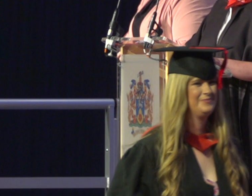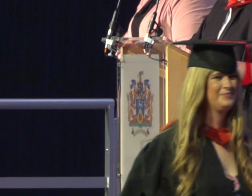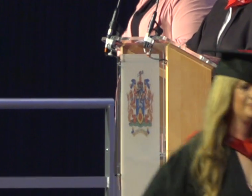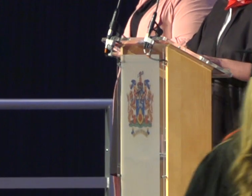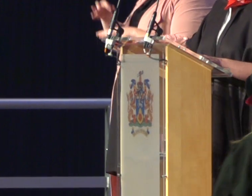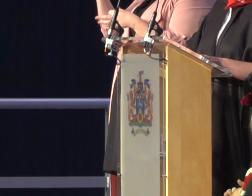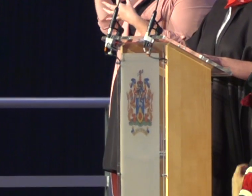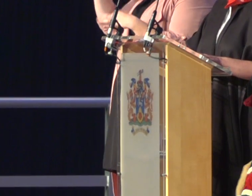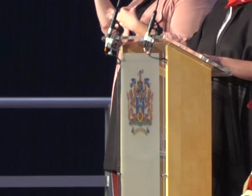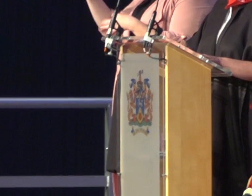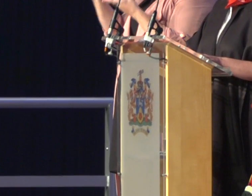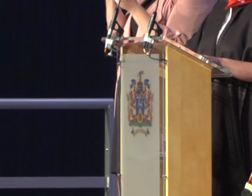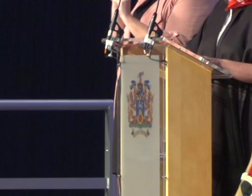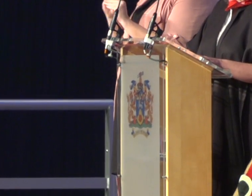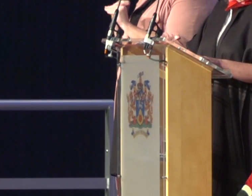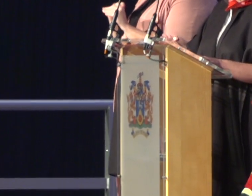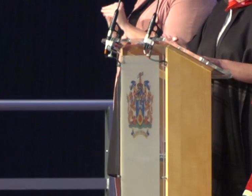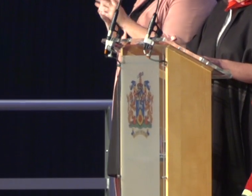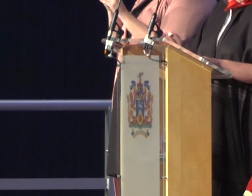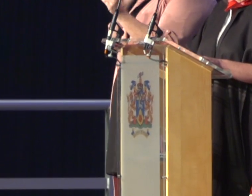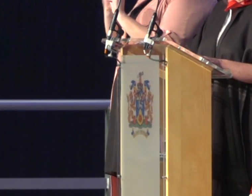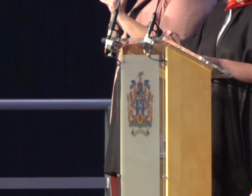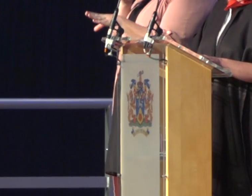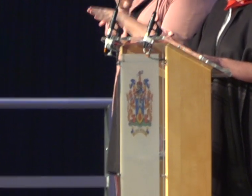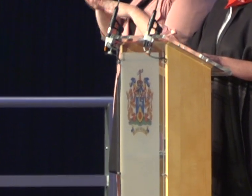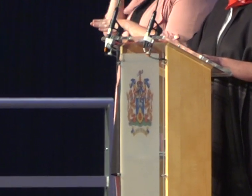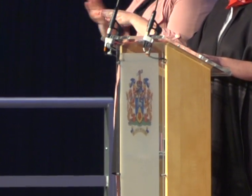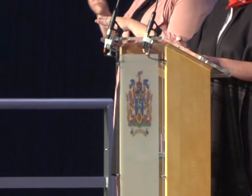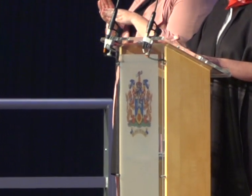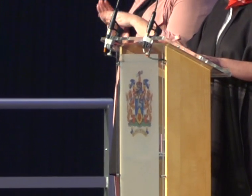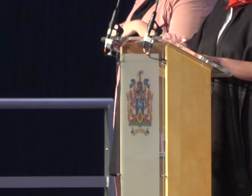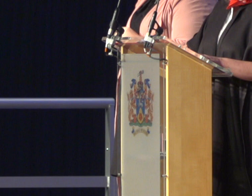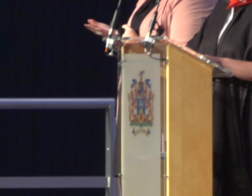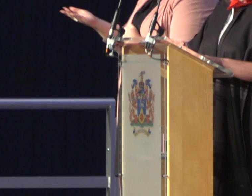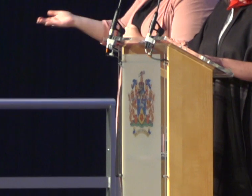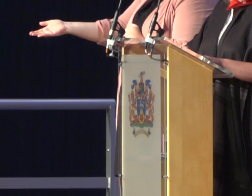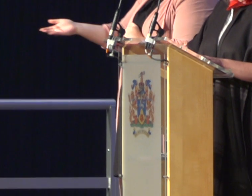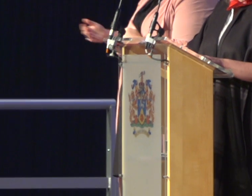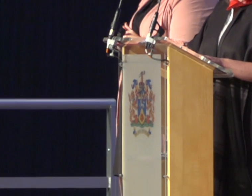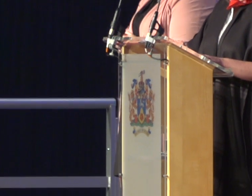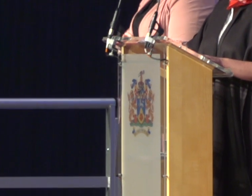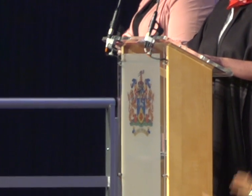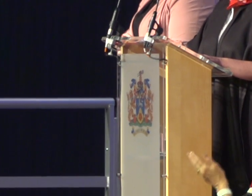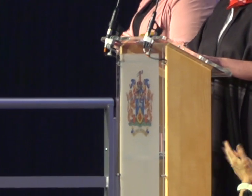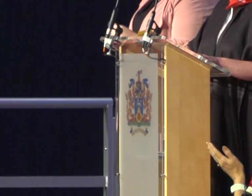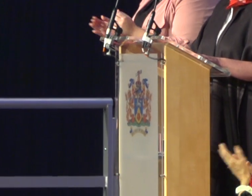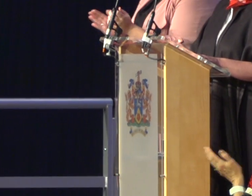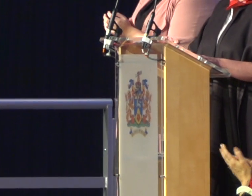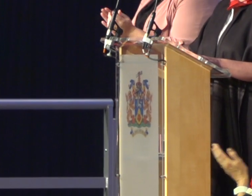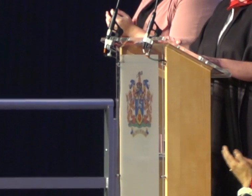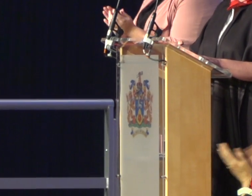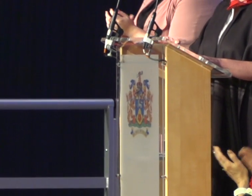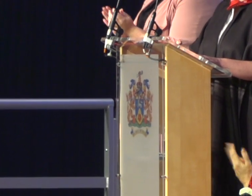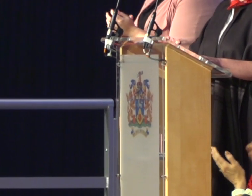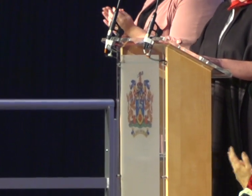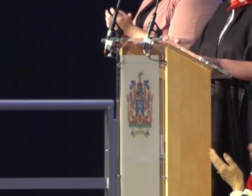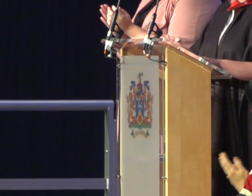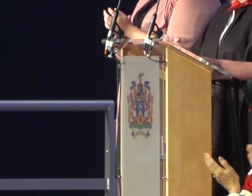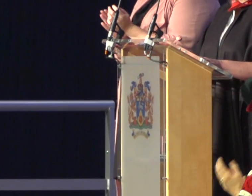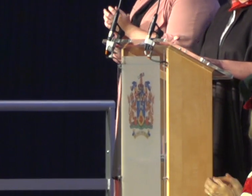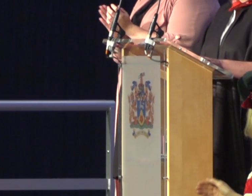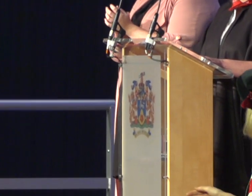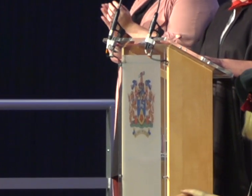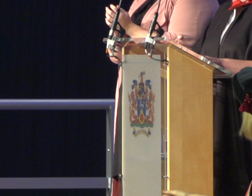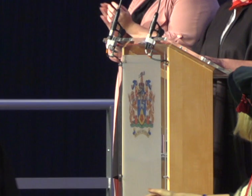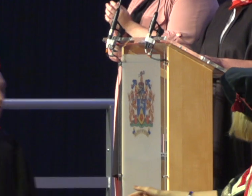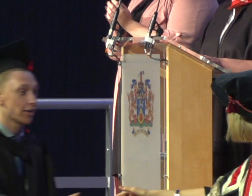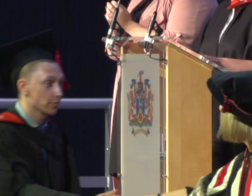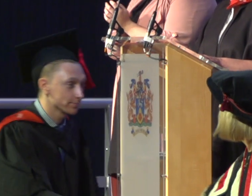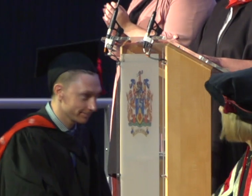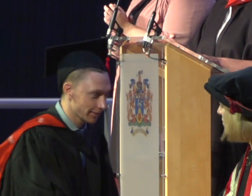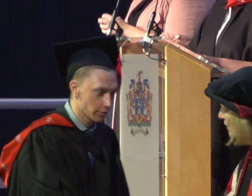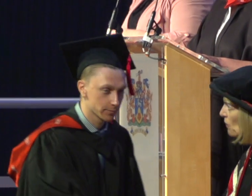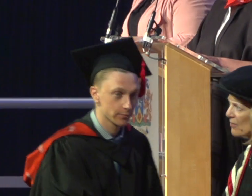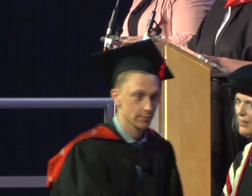Certificate in Education Education and Training